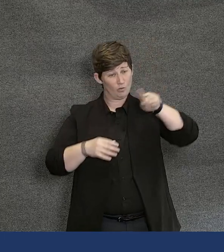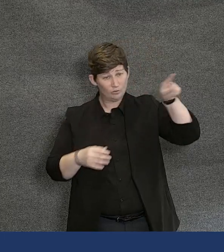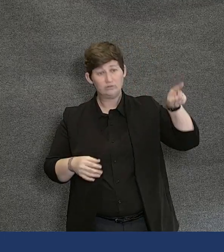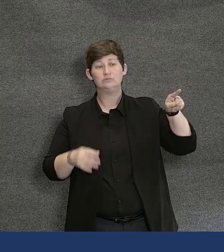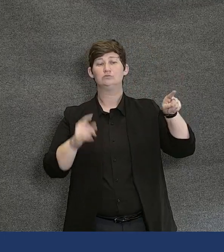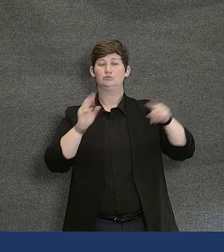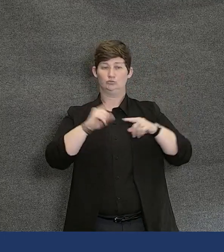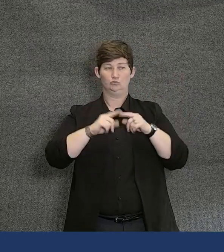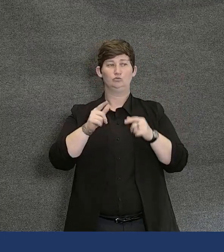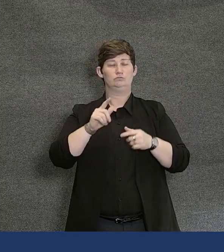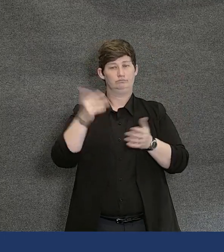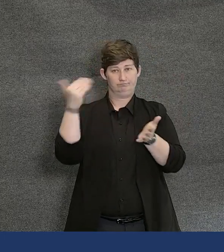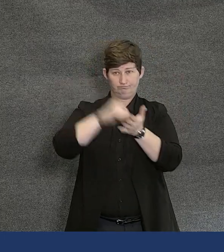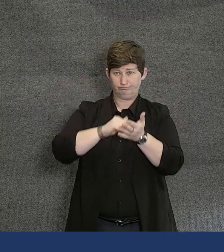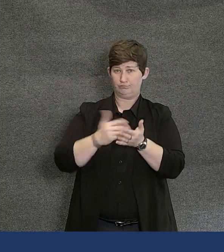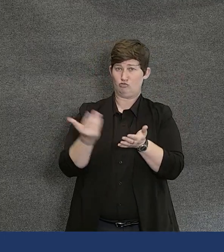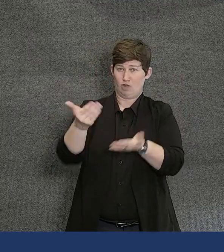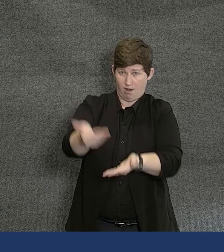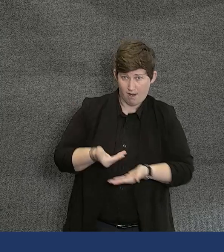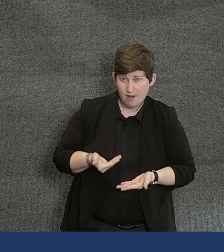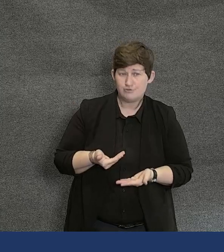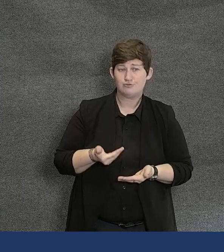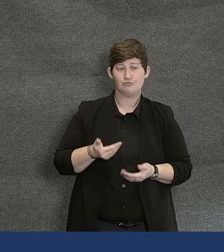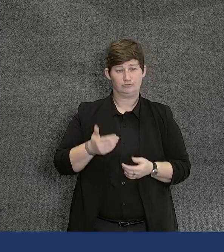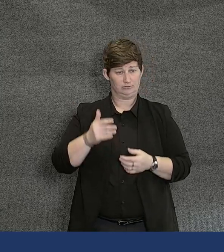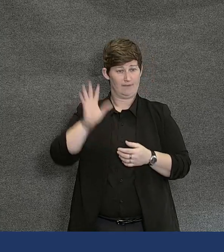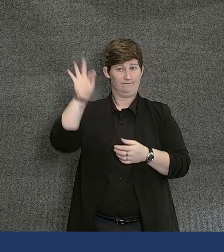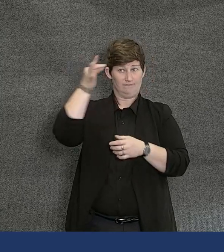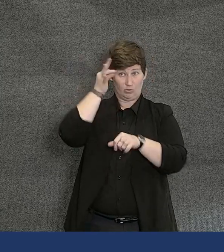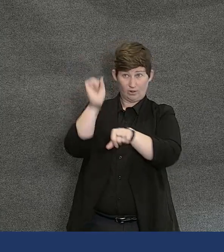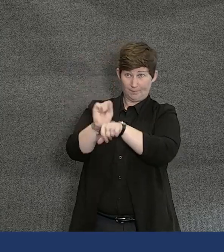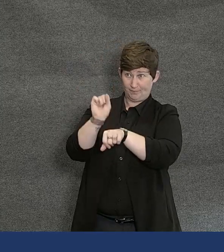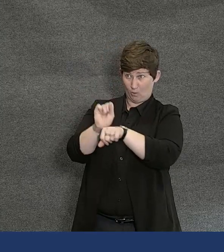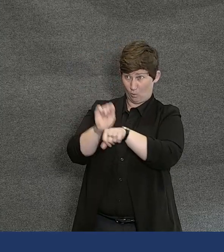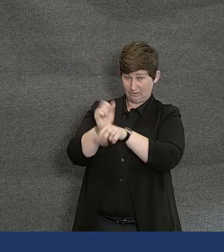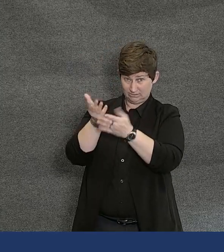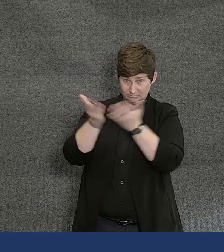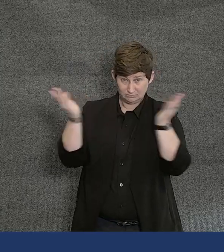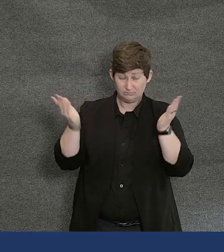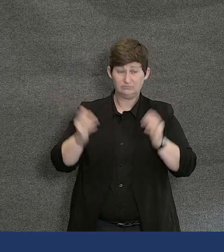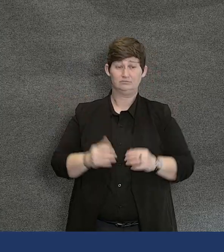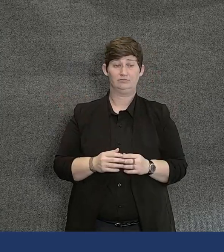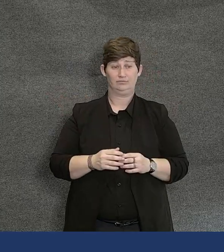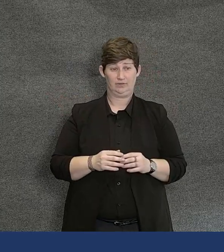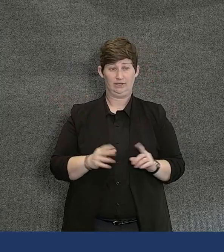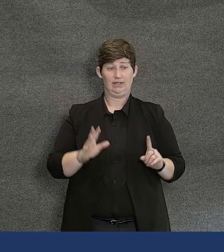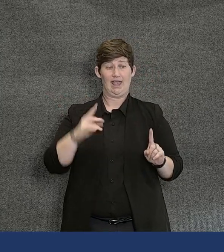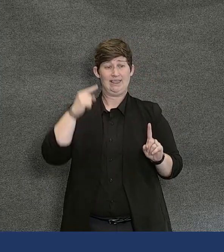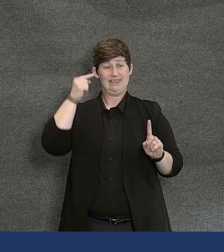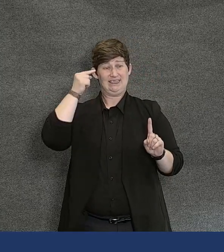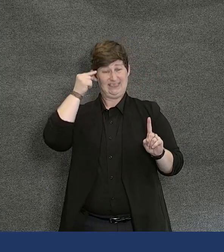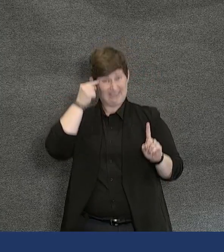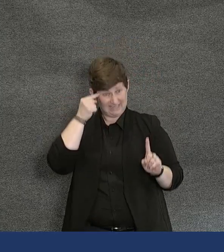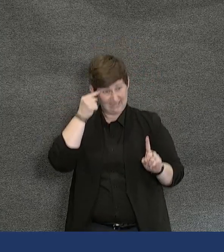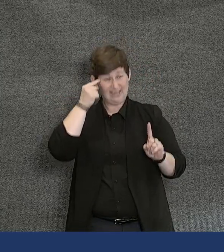And I think as of tonight, the court of last night, the court did grant our motion to reinstate a lot of federal workers.